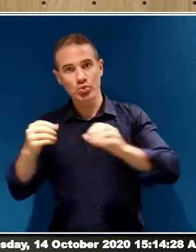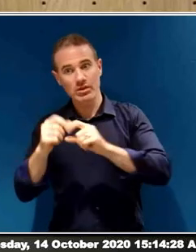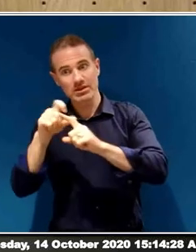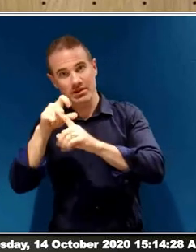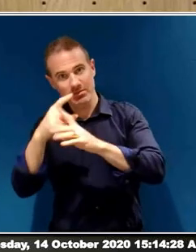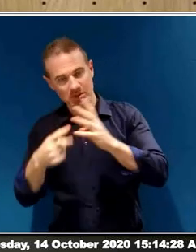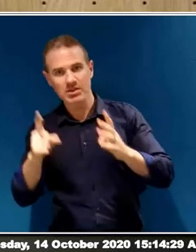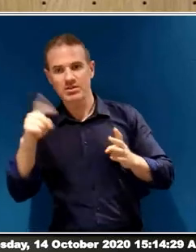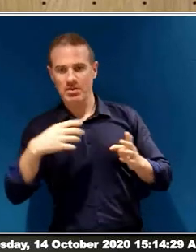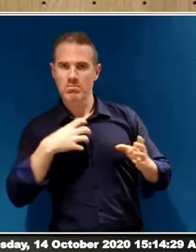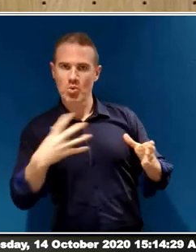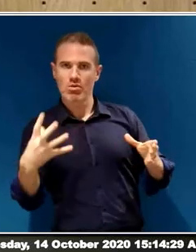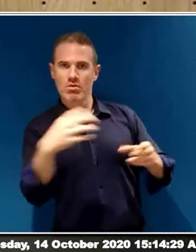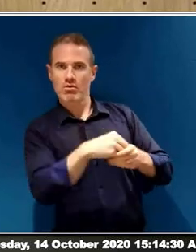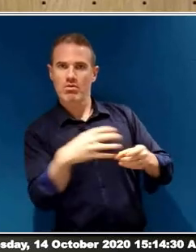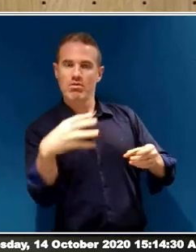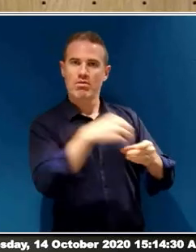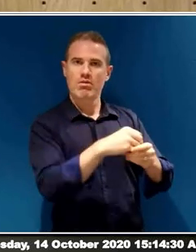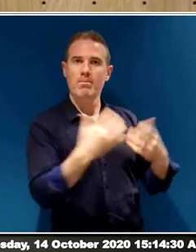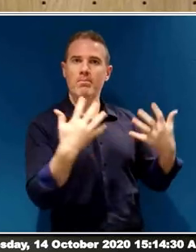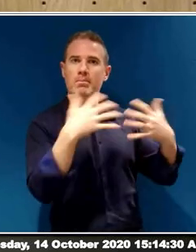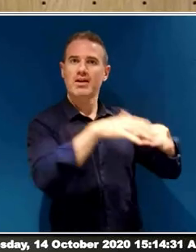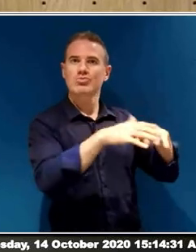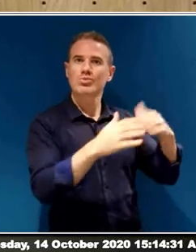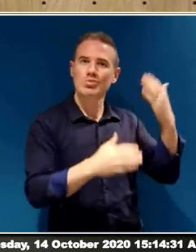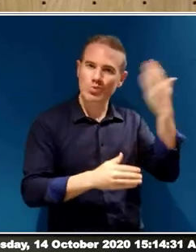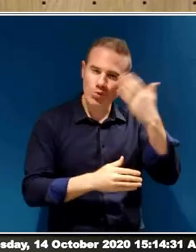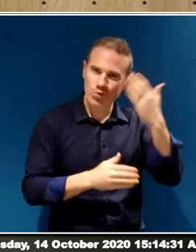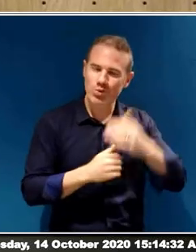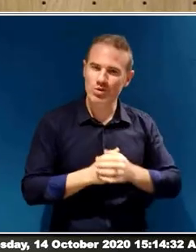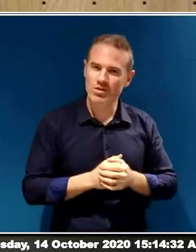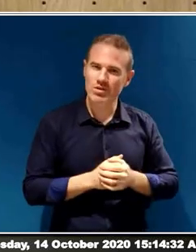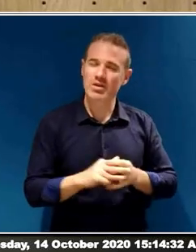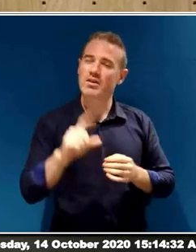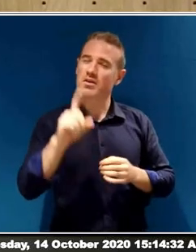But mainstream schools weren't initially designed for that cohort of learners,